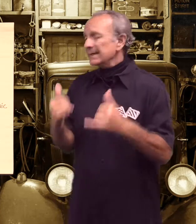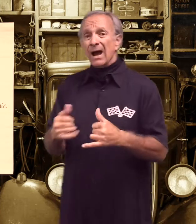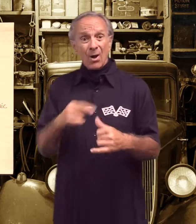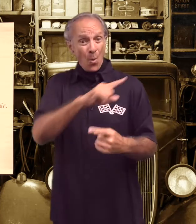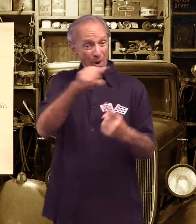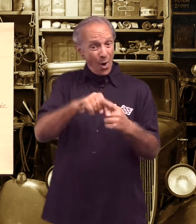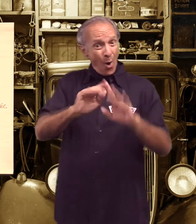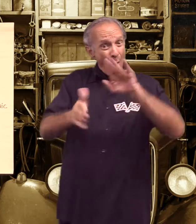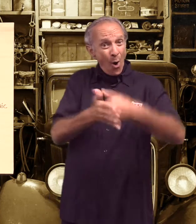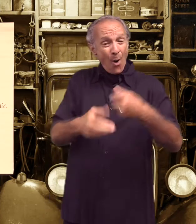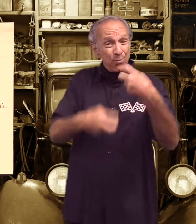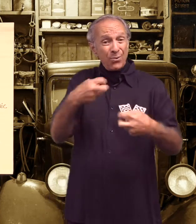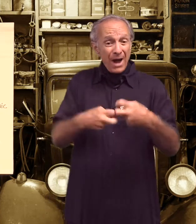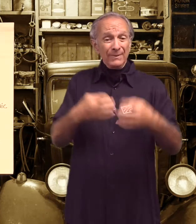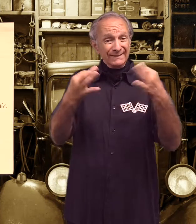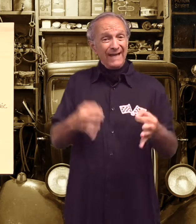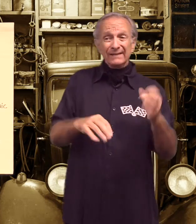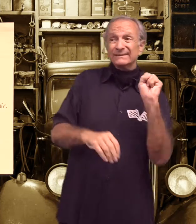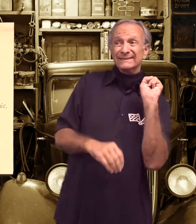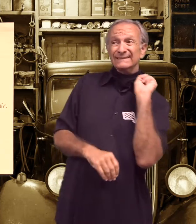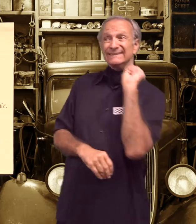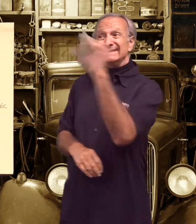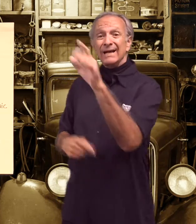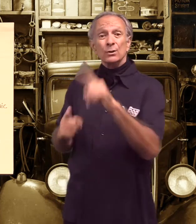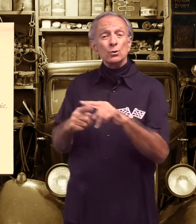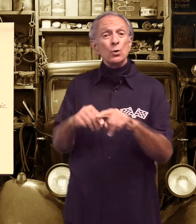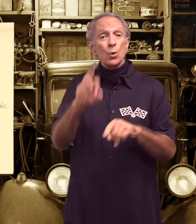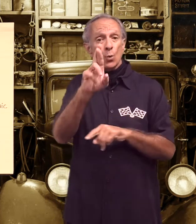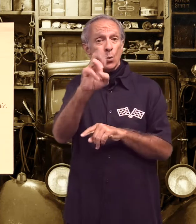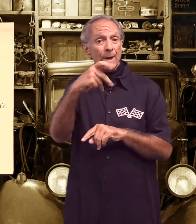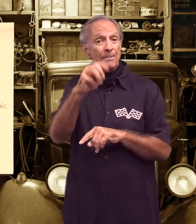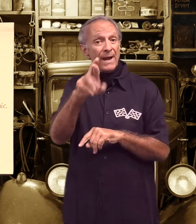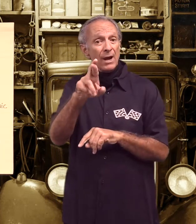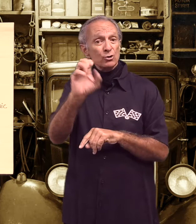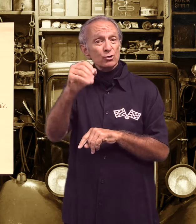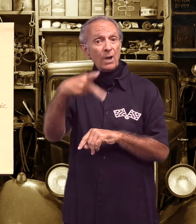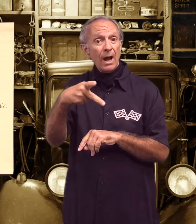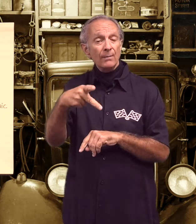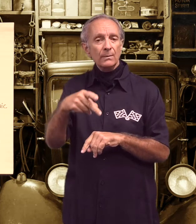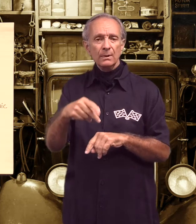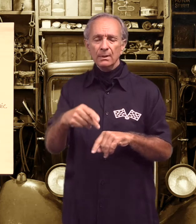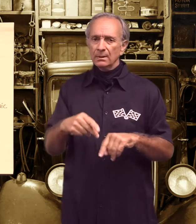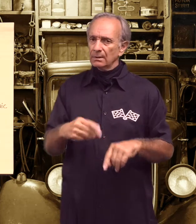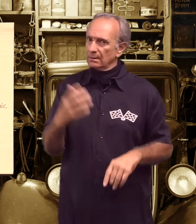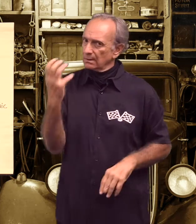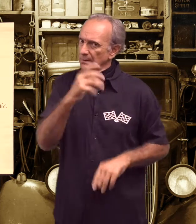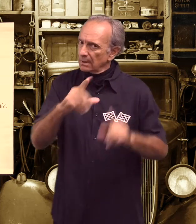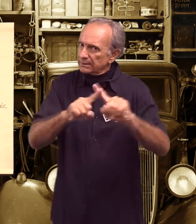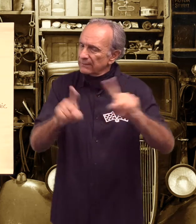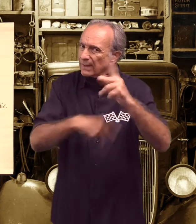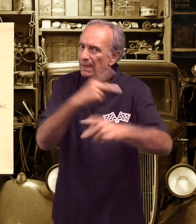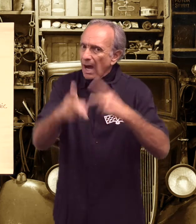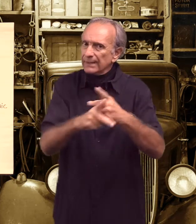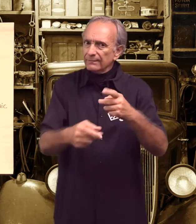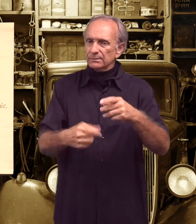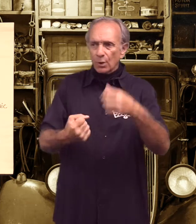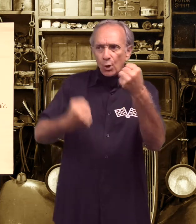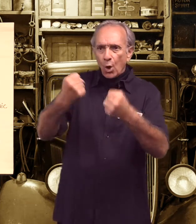Now, when you've got one or more of those problems and you decide to send your car to a repair shop you should be cautious because there are different